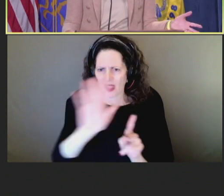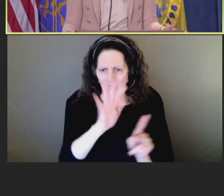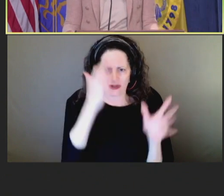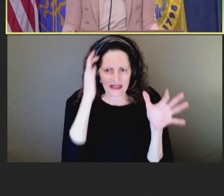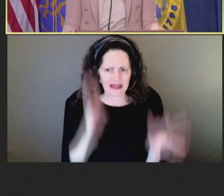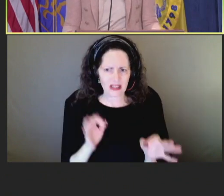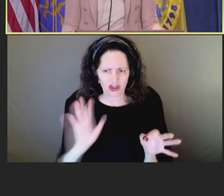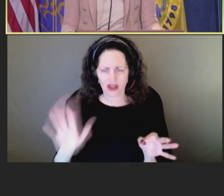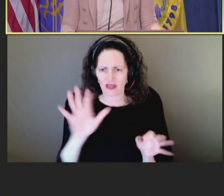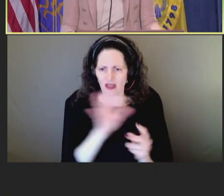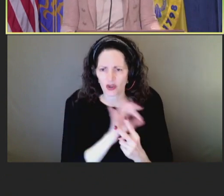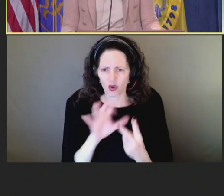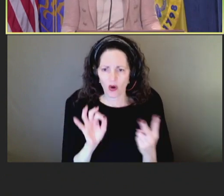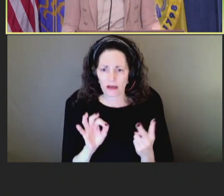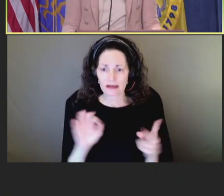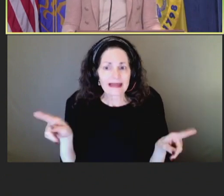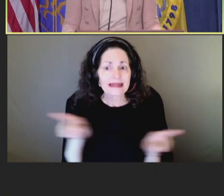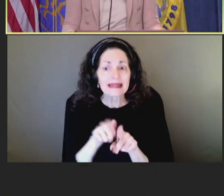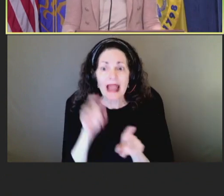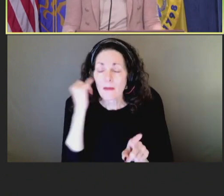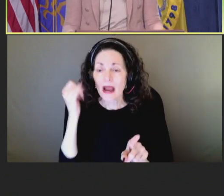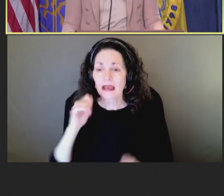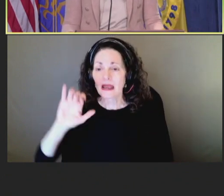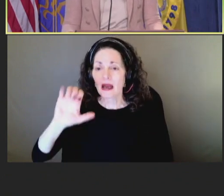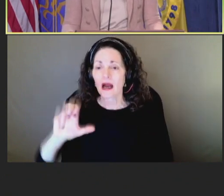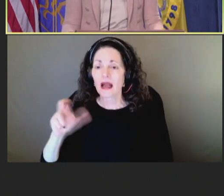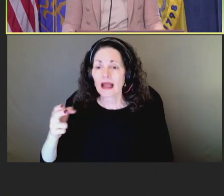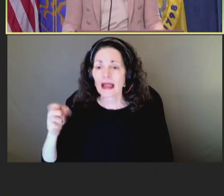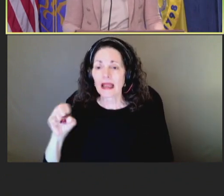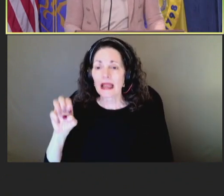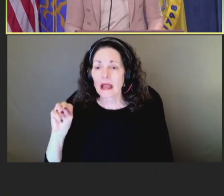chemotherapy if that's recommended by your doctor. We have people on both